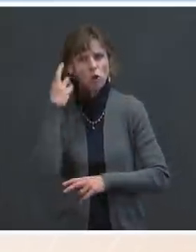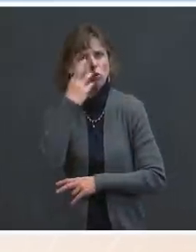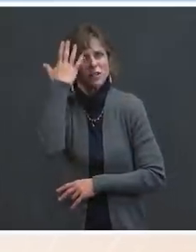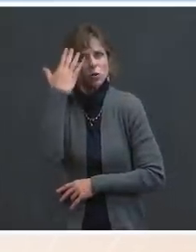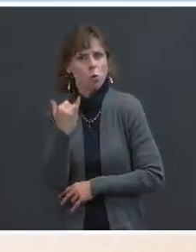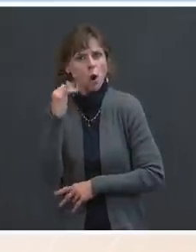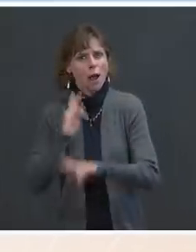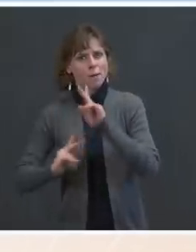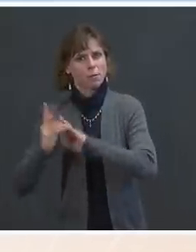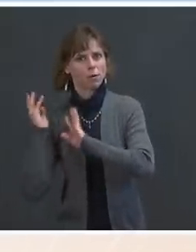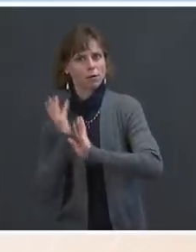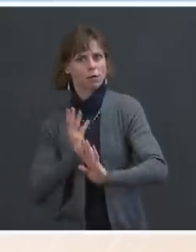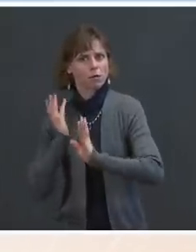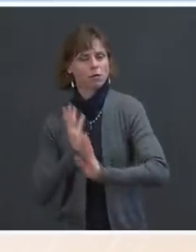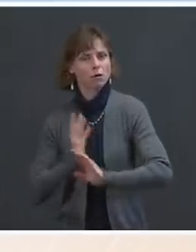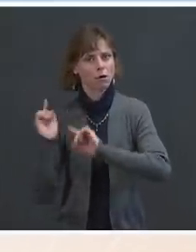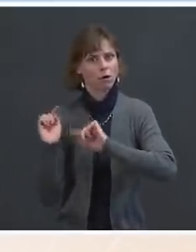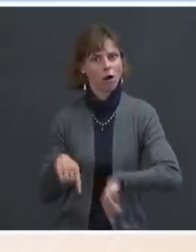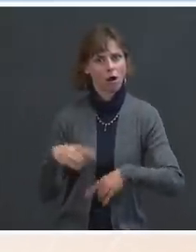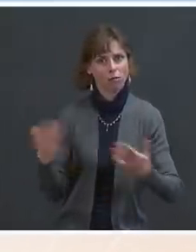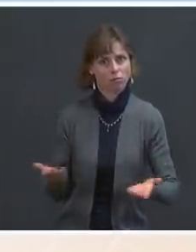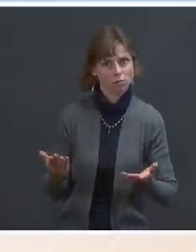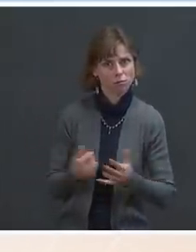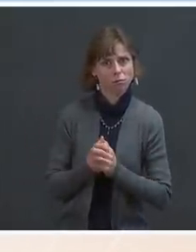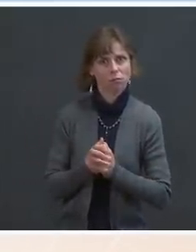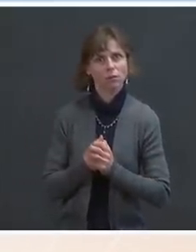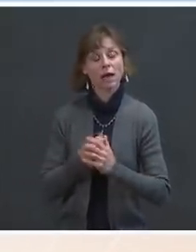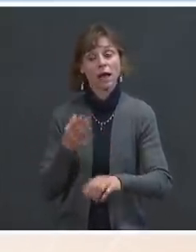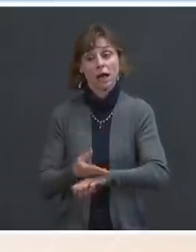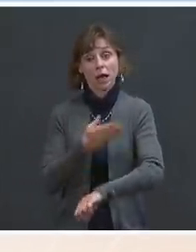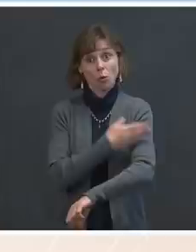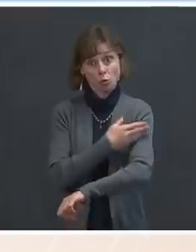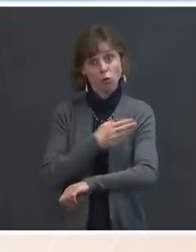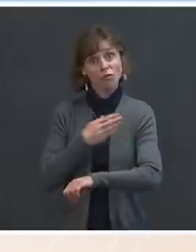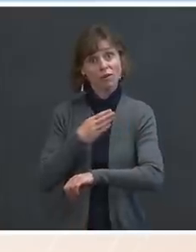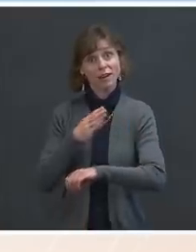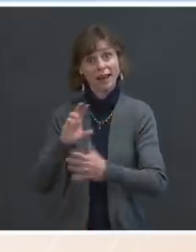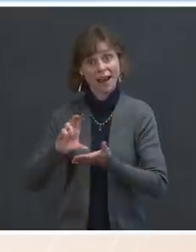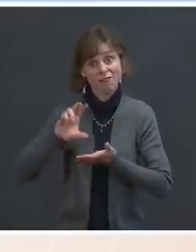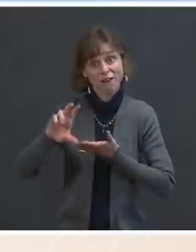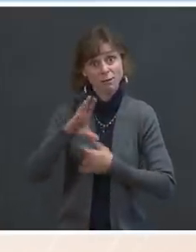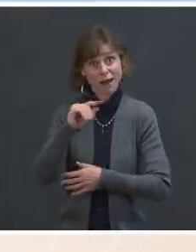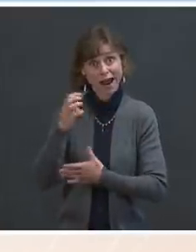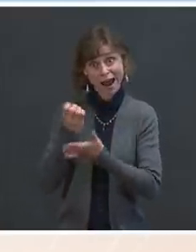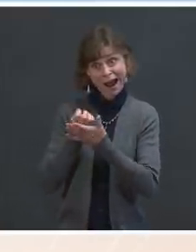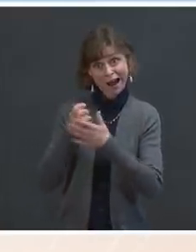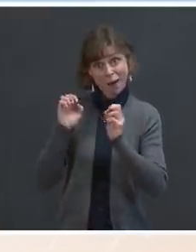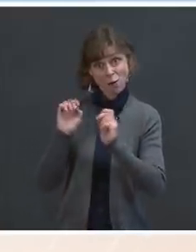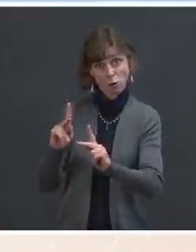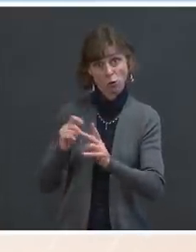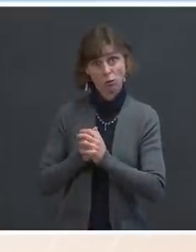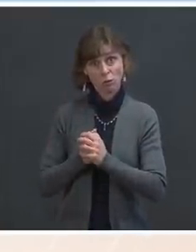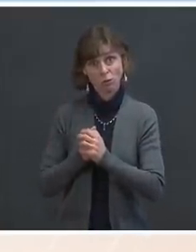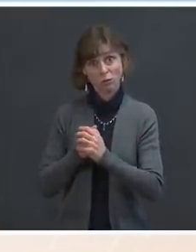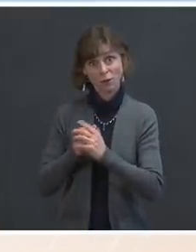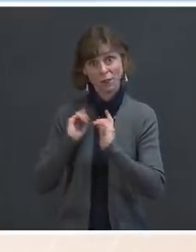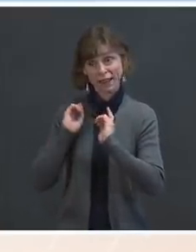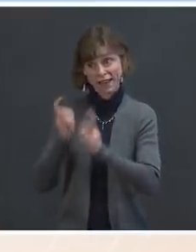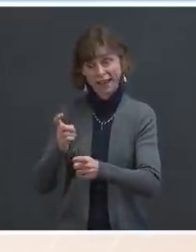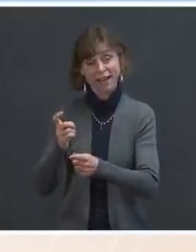including improving governance and providing a foundation for investment and economic opportunity, strengthening civilian security and the rule of law.